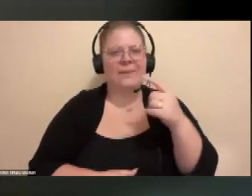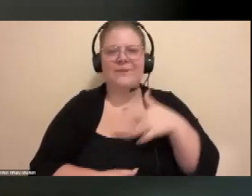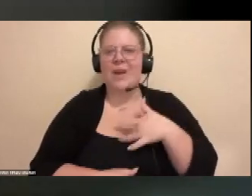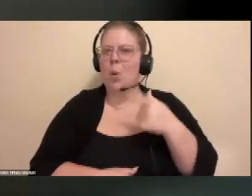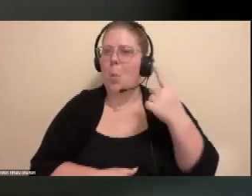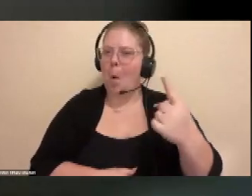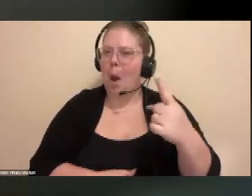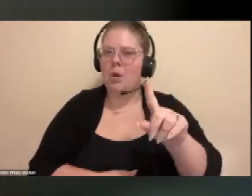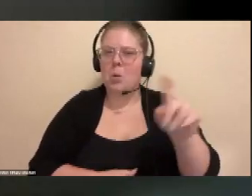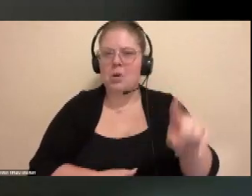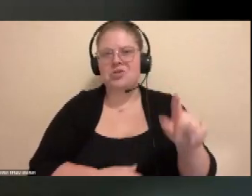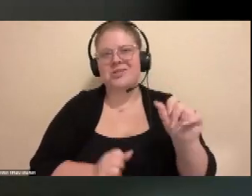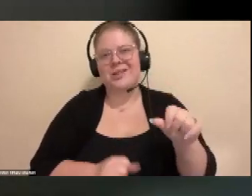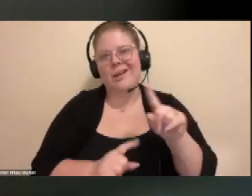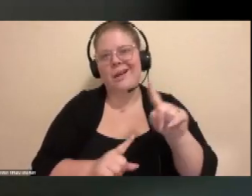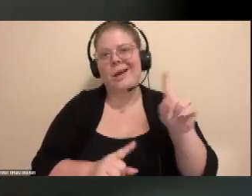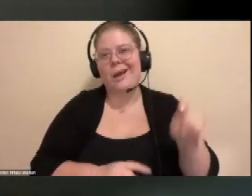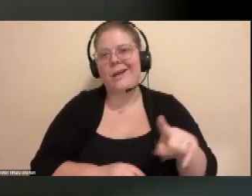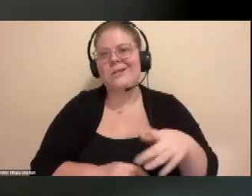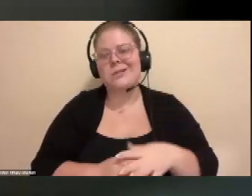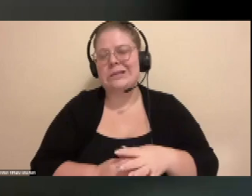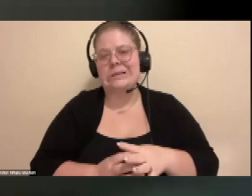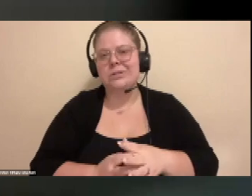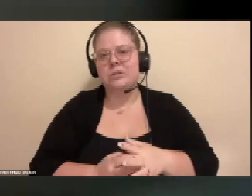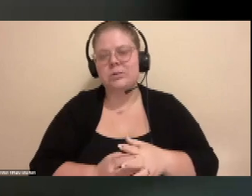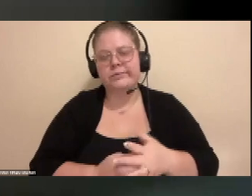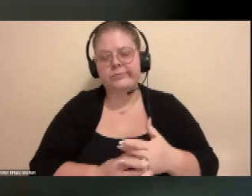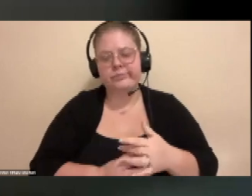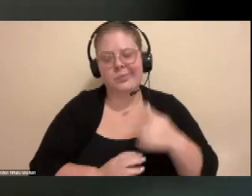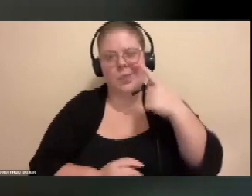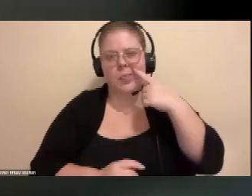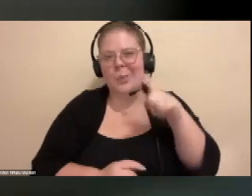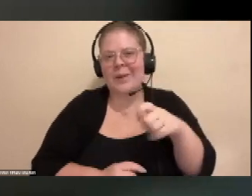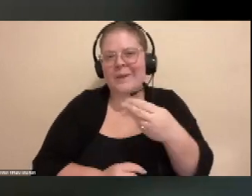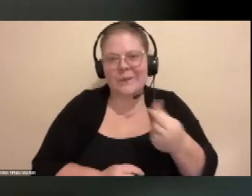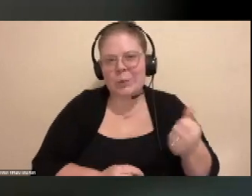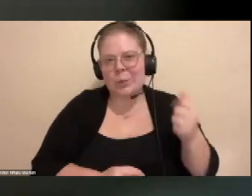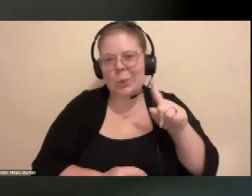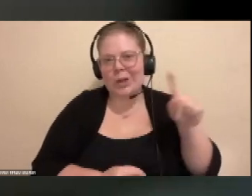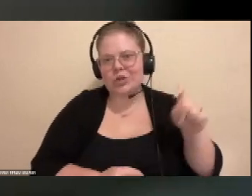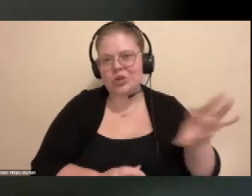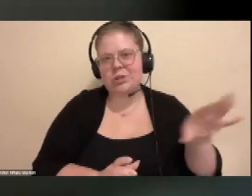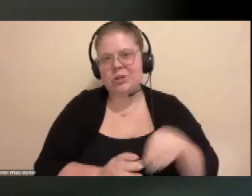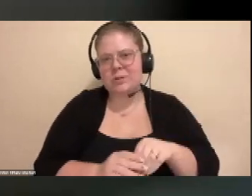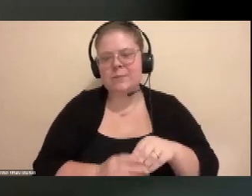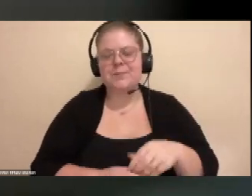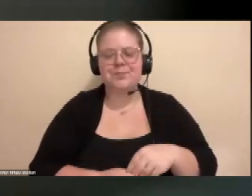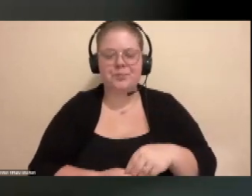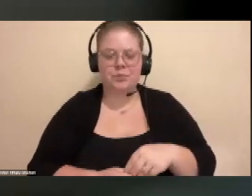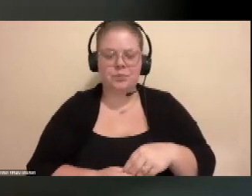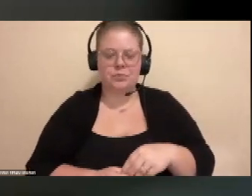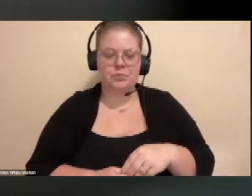you probably have to get at it with a few questions. And there have been quite a few studies